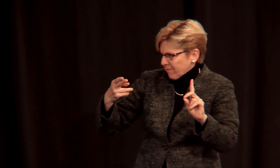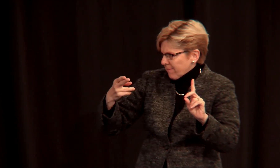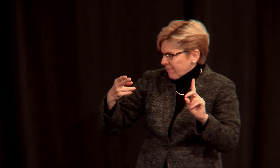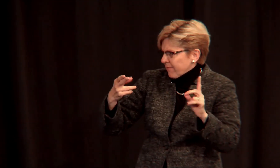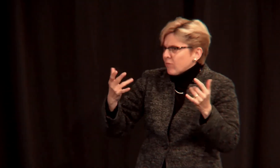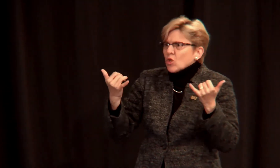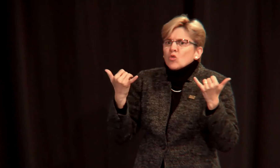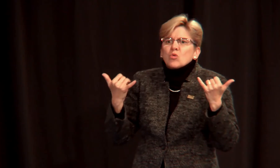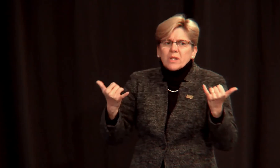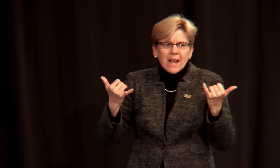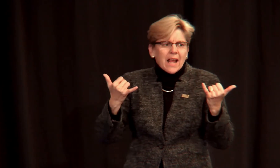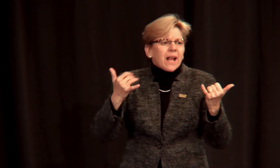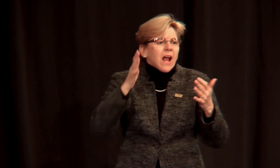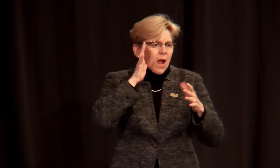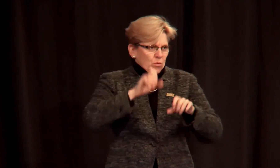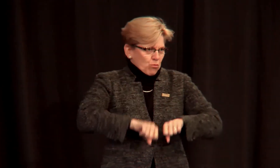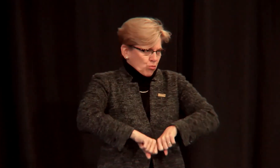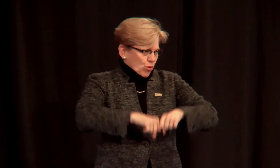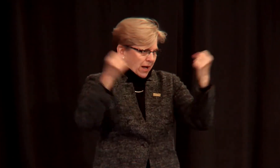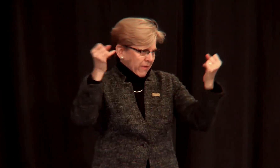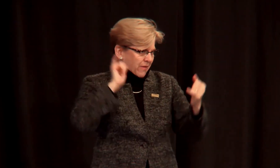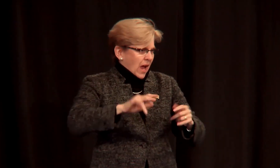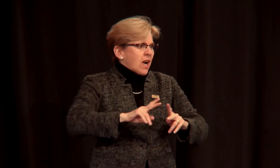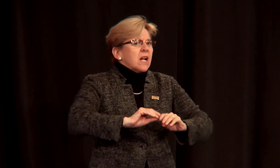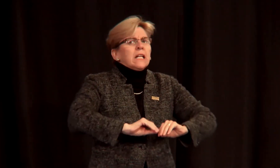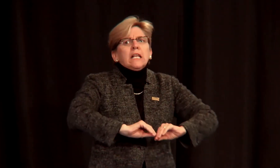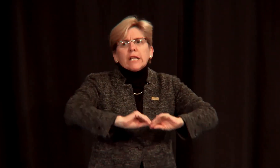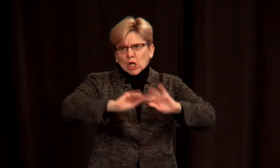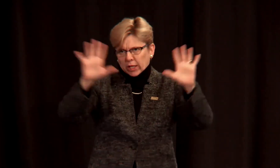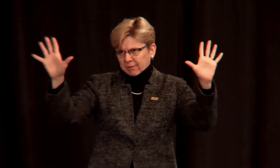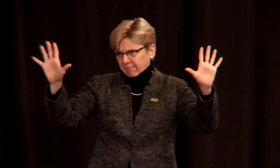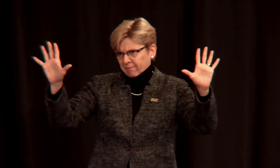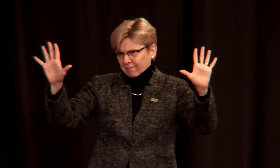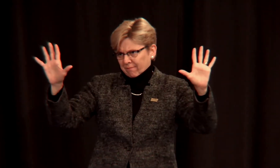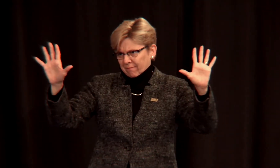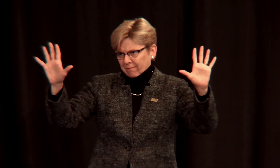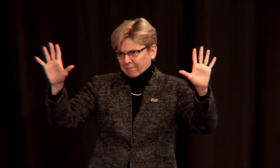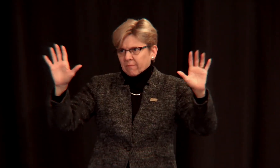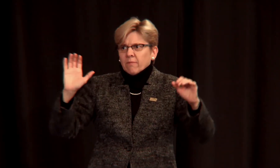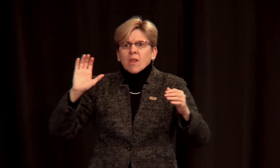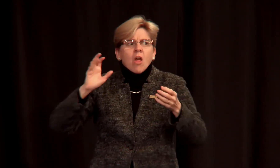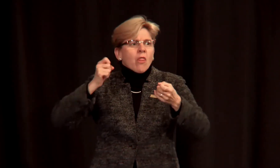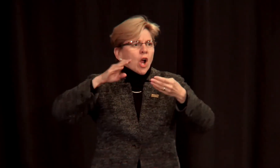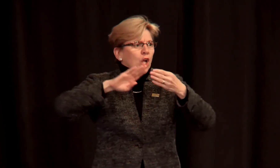and that's been the myth and we have broken that myth, clearly.